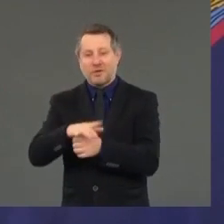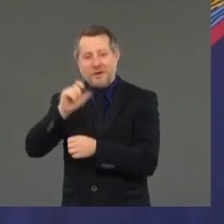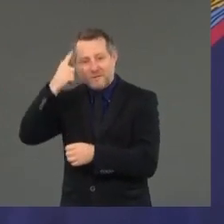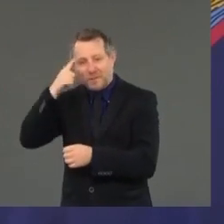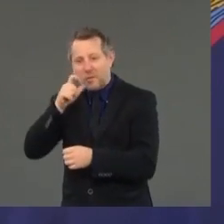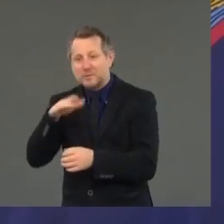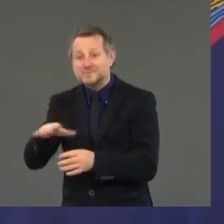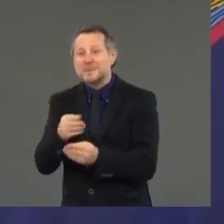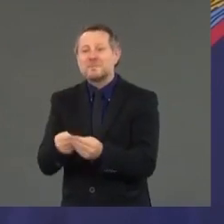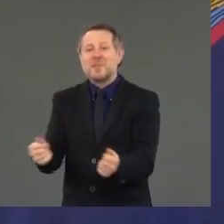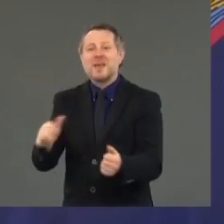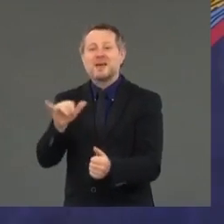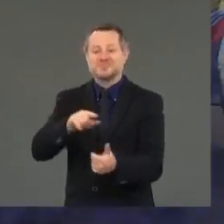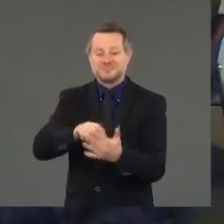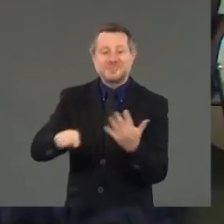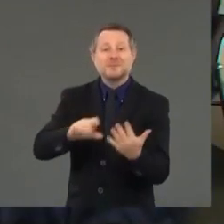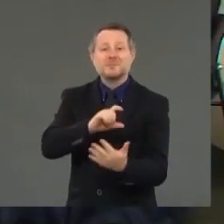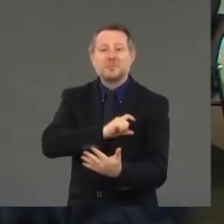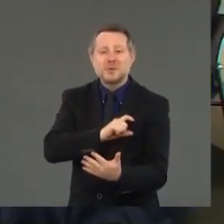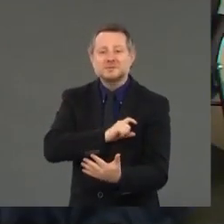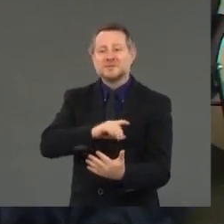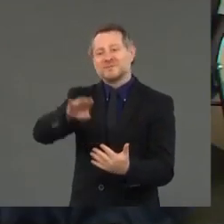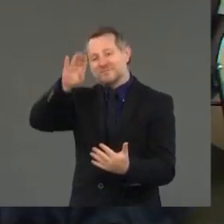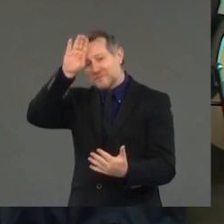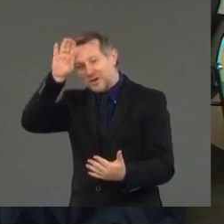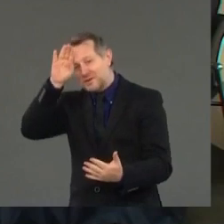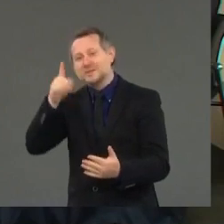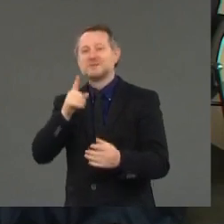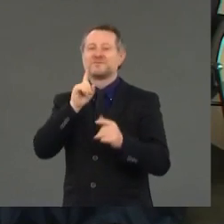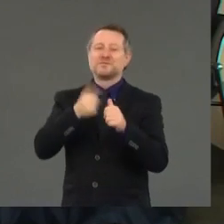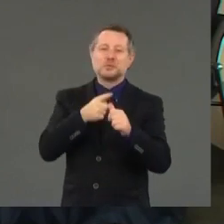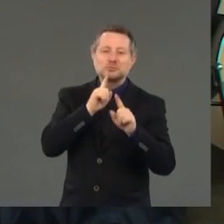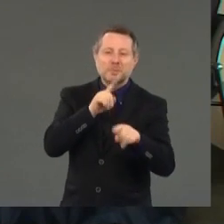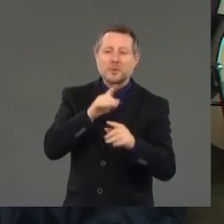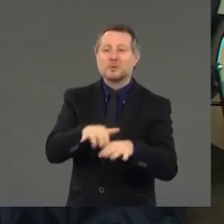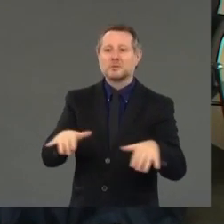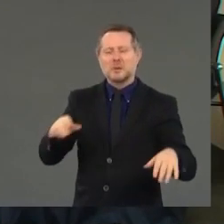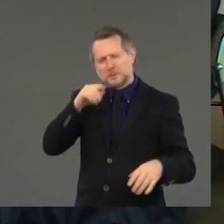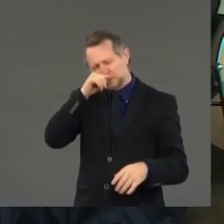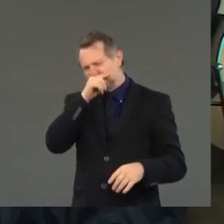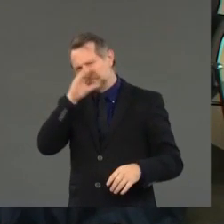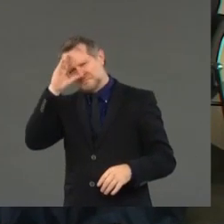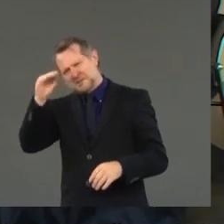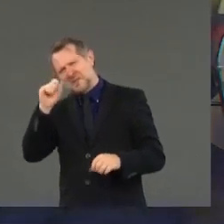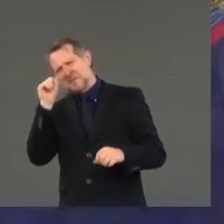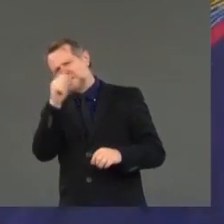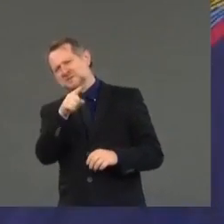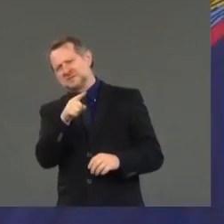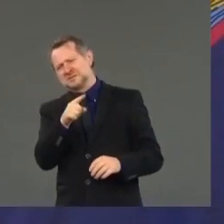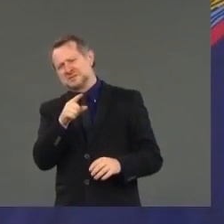GOVERNMENTS. LOSS OF SCHOOL AID, HOSPITAL AID, LOSS TO LOCAL GOVERNMENTS,